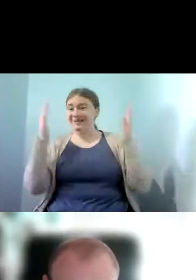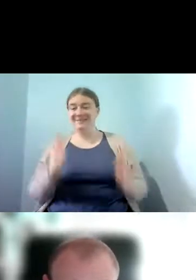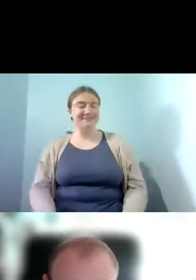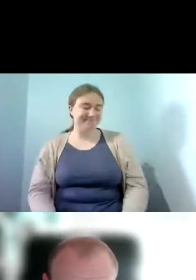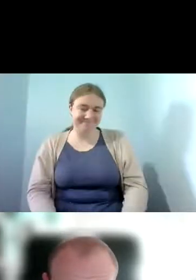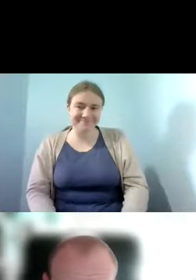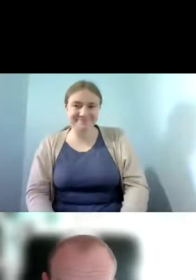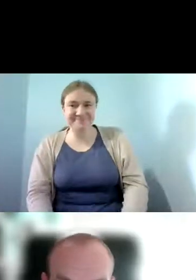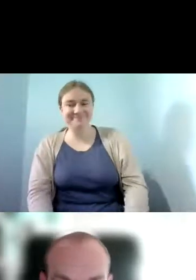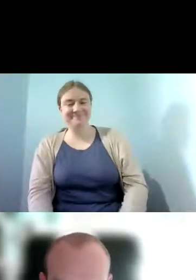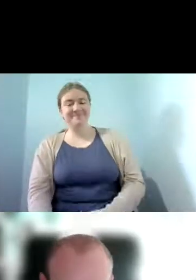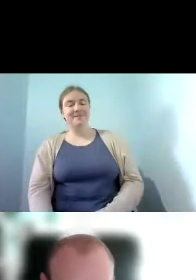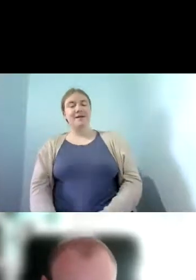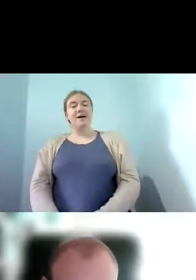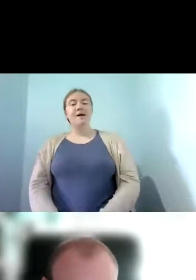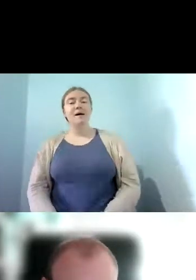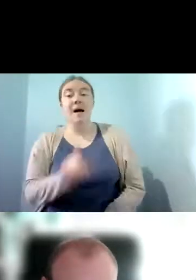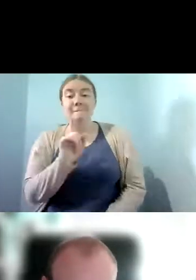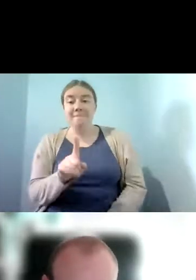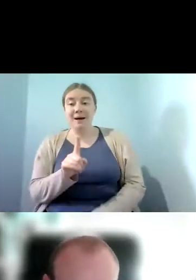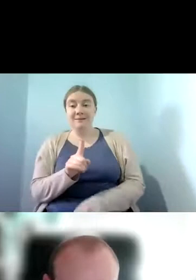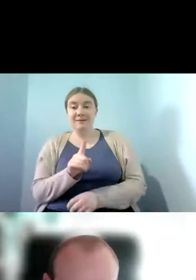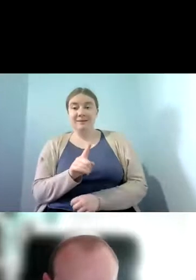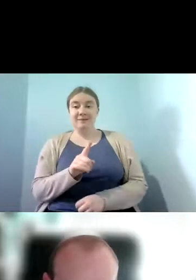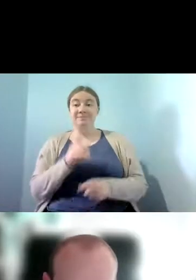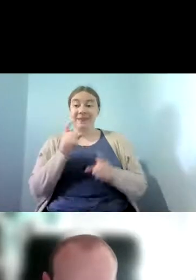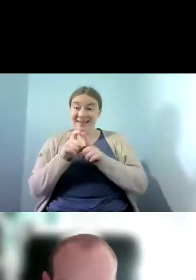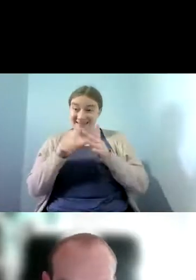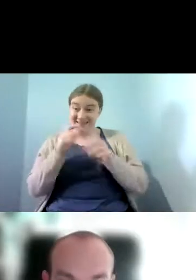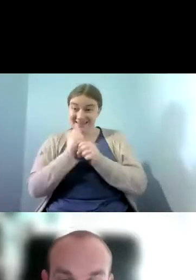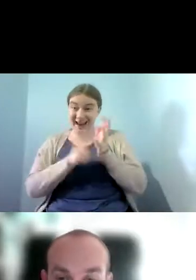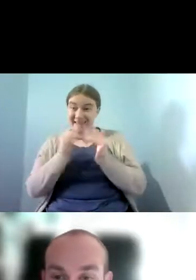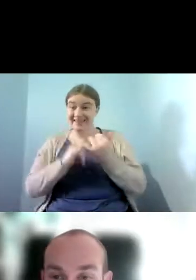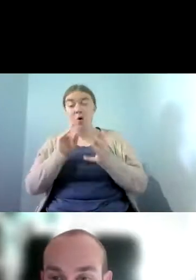however at diglis the site tends to flood for five to ten days before dropping and it allowed us to